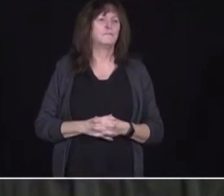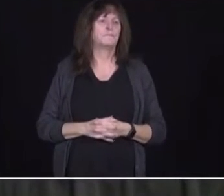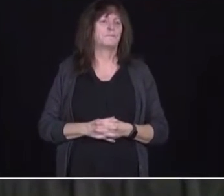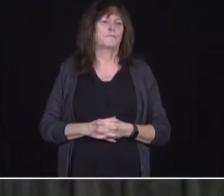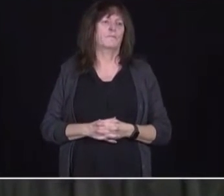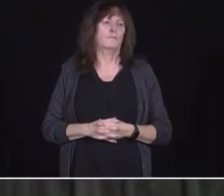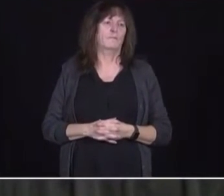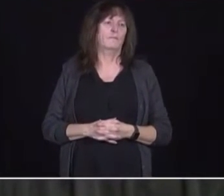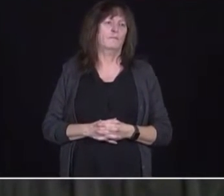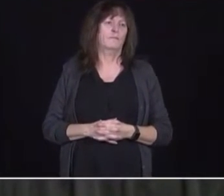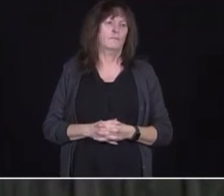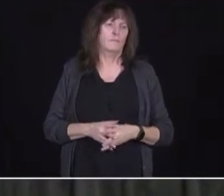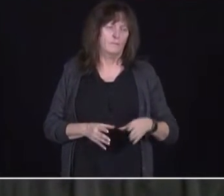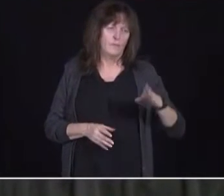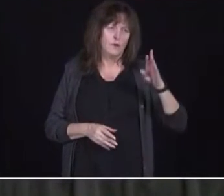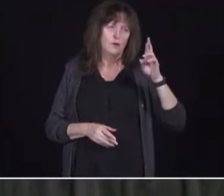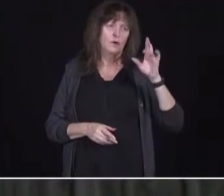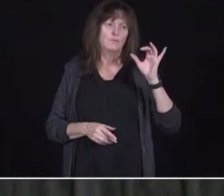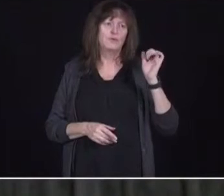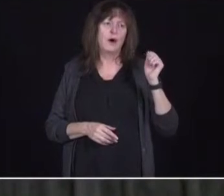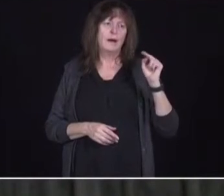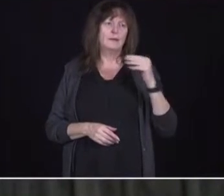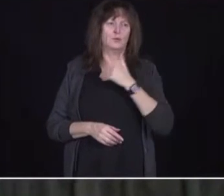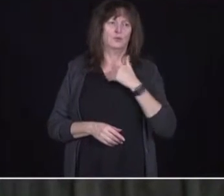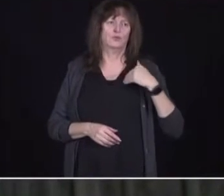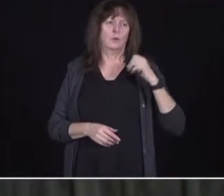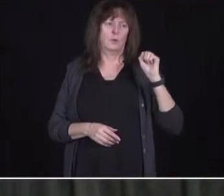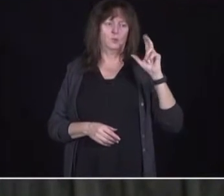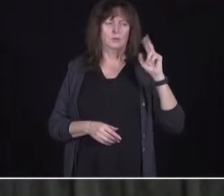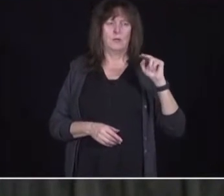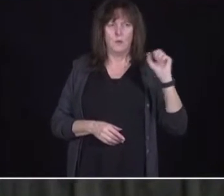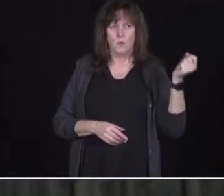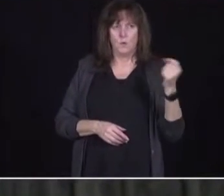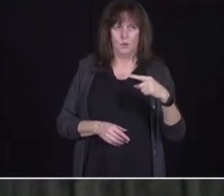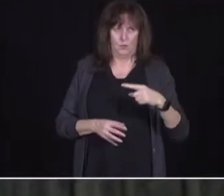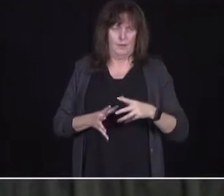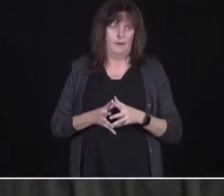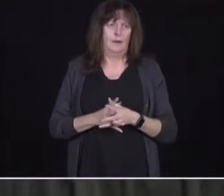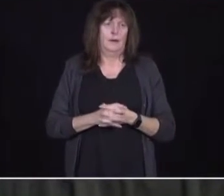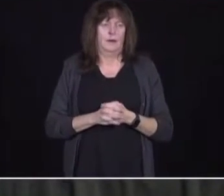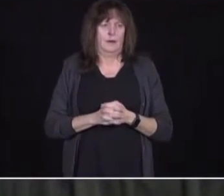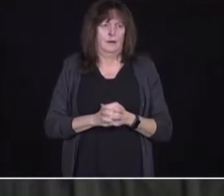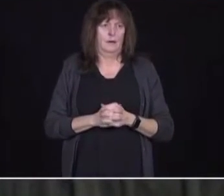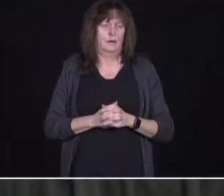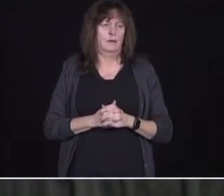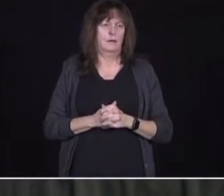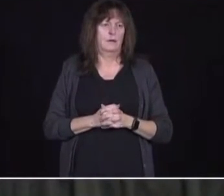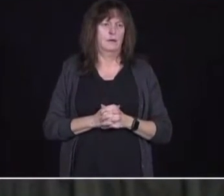Next question. From Brian Lily of the Toronto sun. Please go ahead.